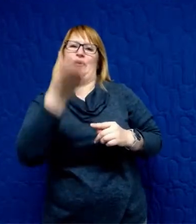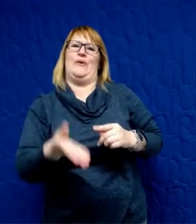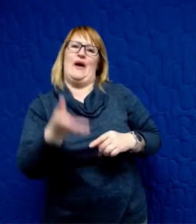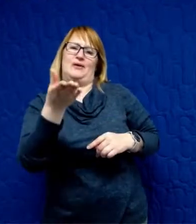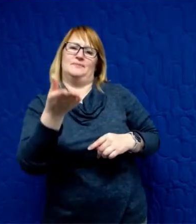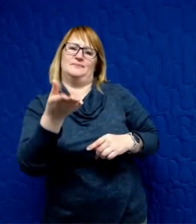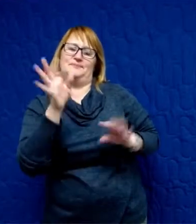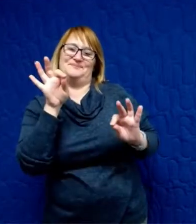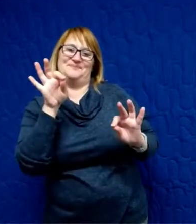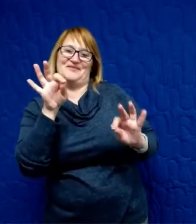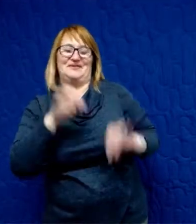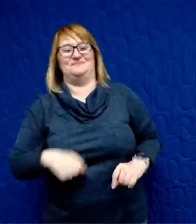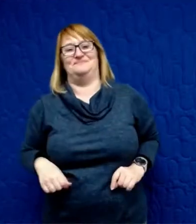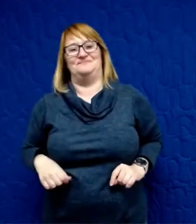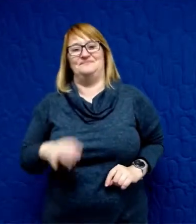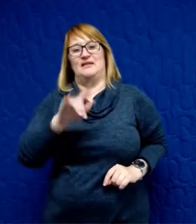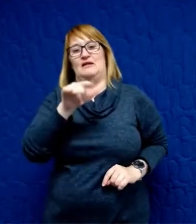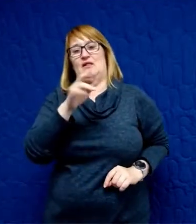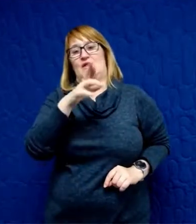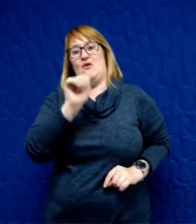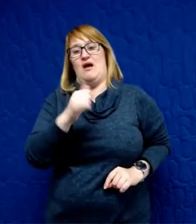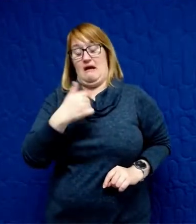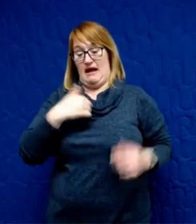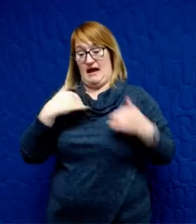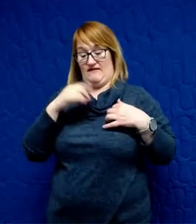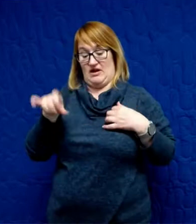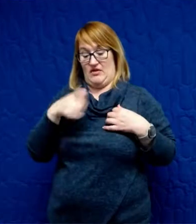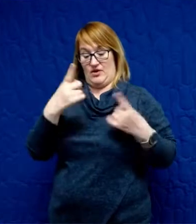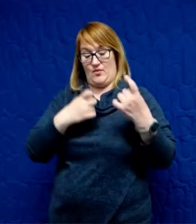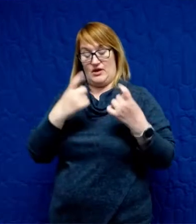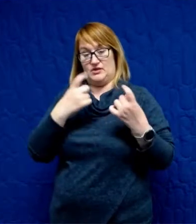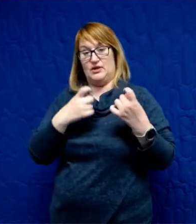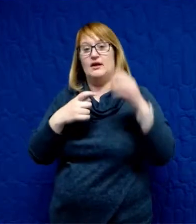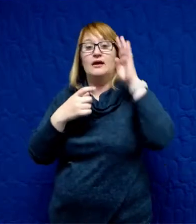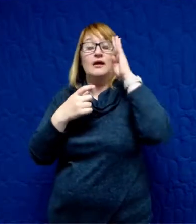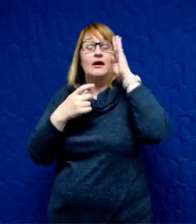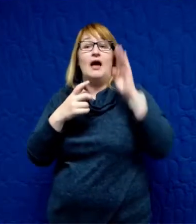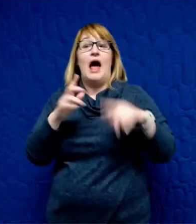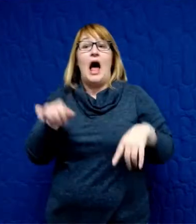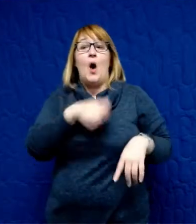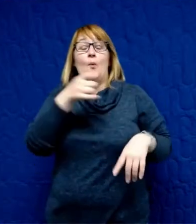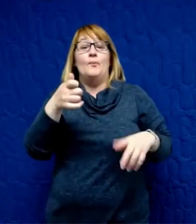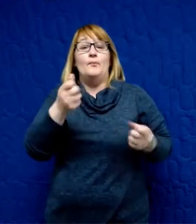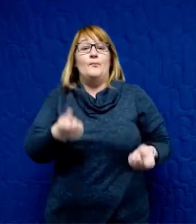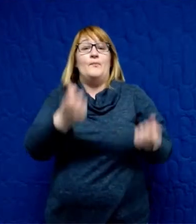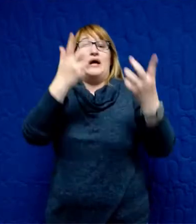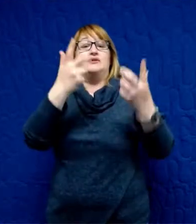Well I've got another question here "how much information does someone need to